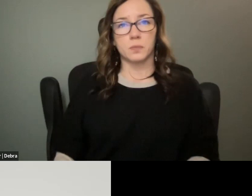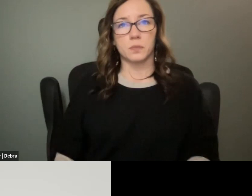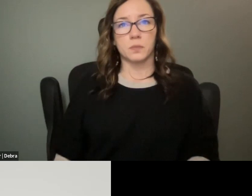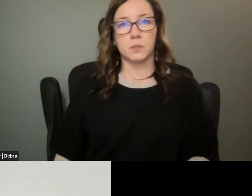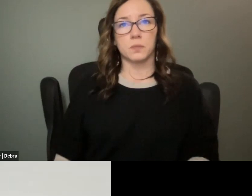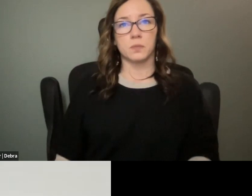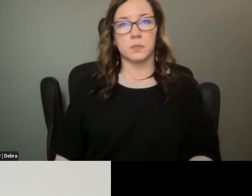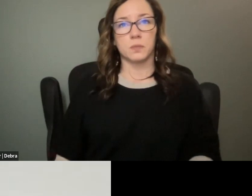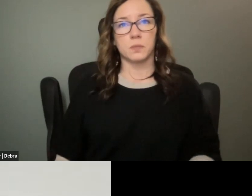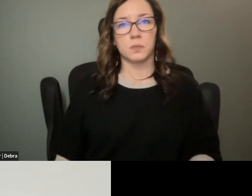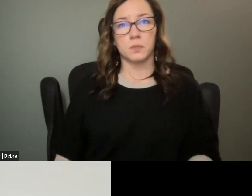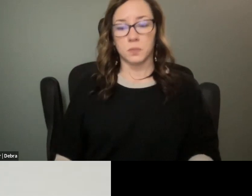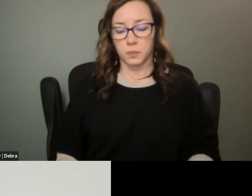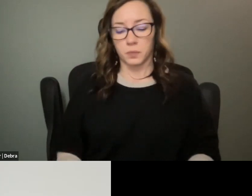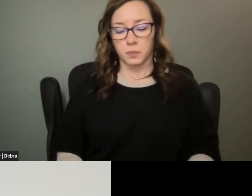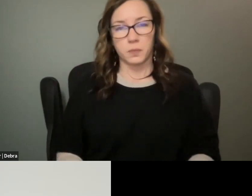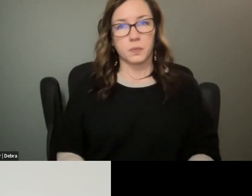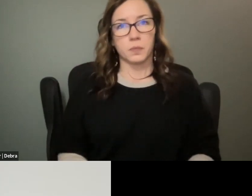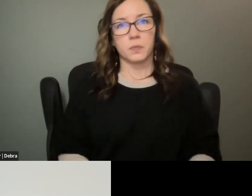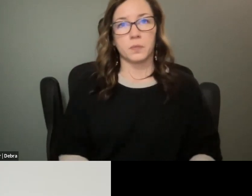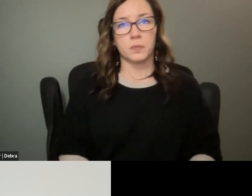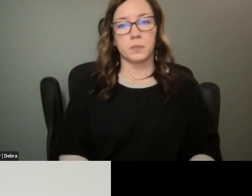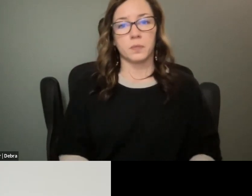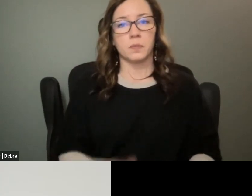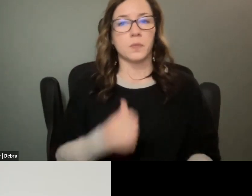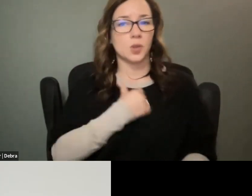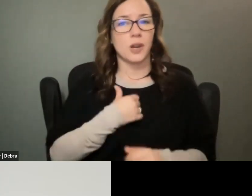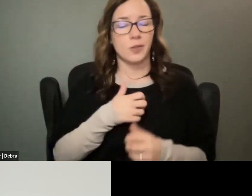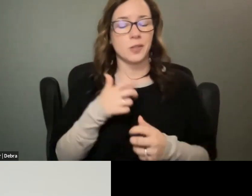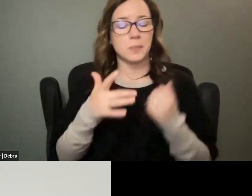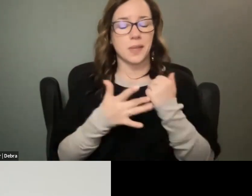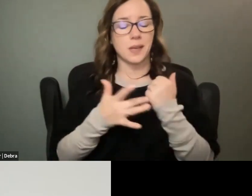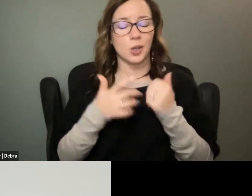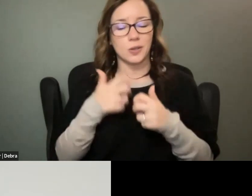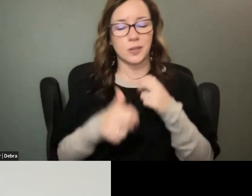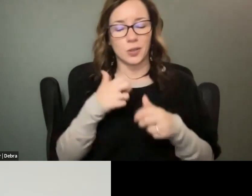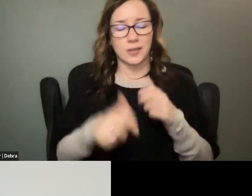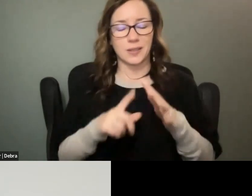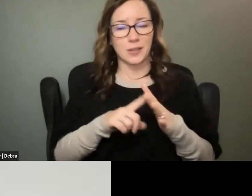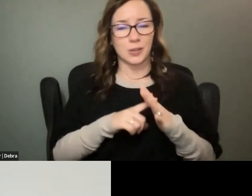yeah we apologize for some technical difficulties we had at the start of the